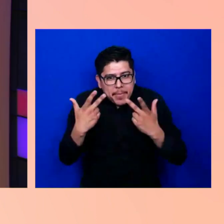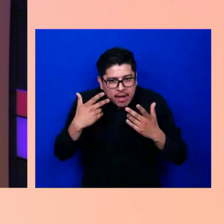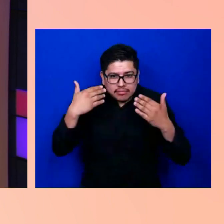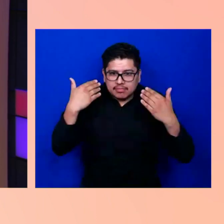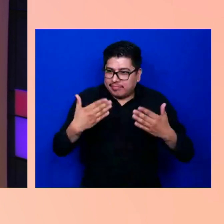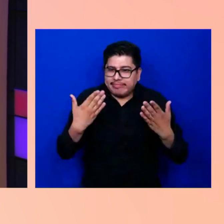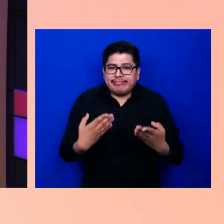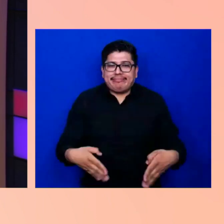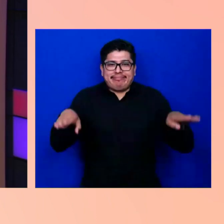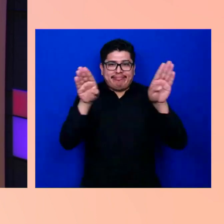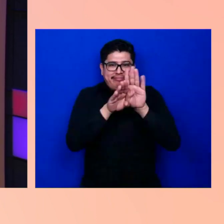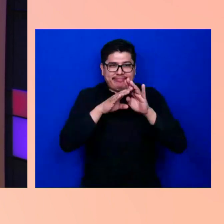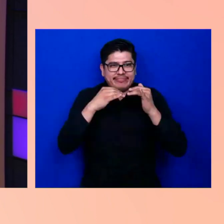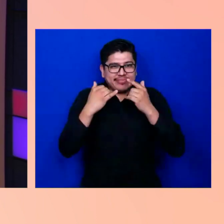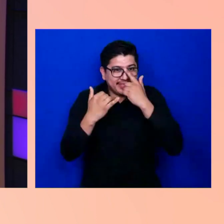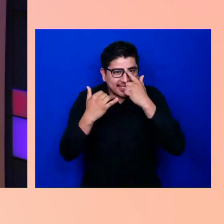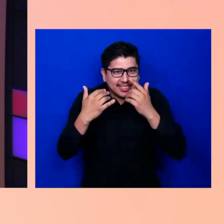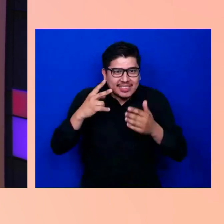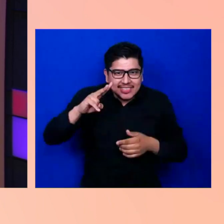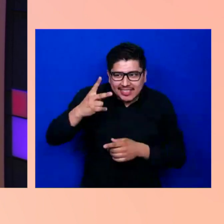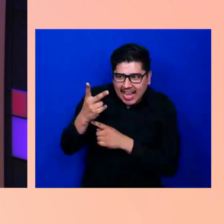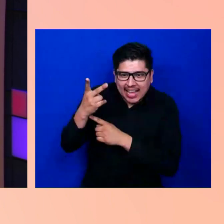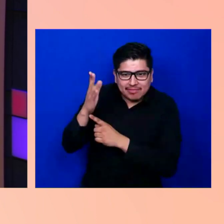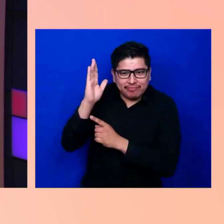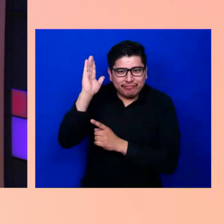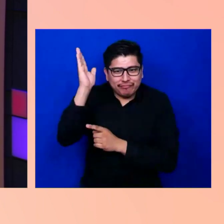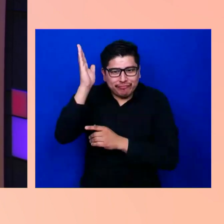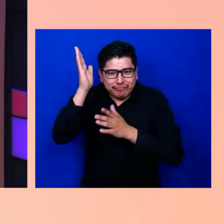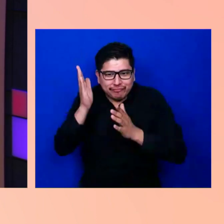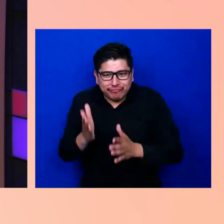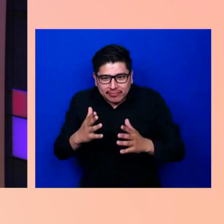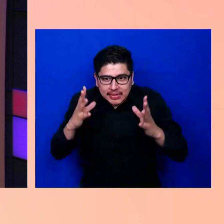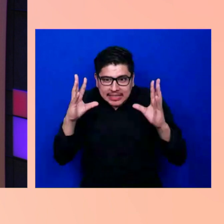It is time to send you off to another round of breakouts.